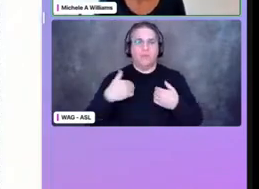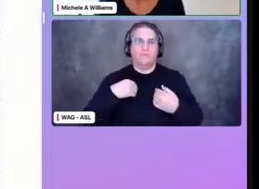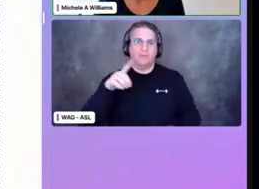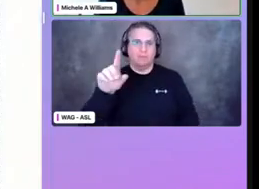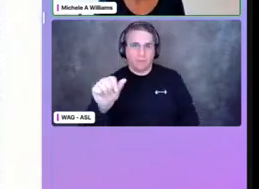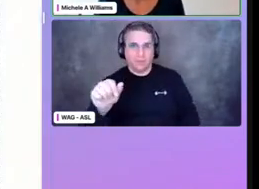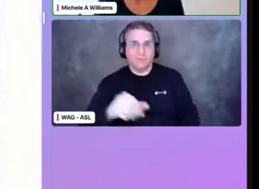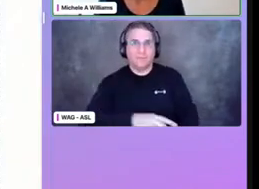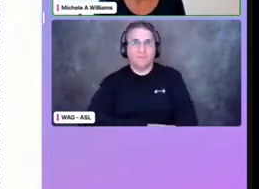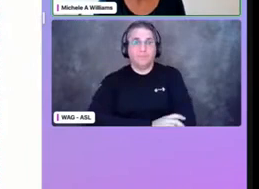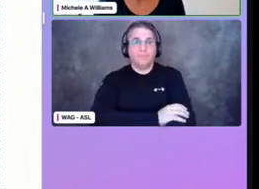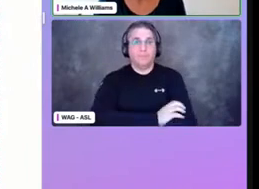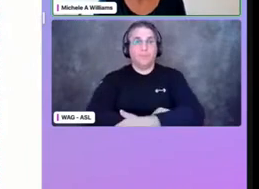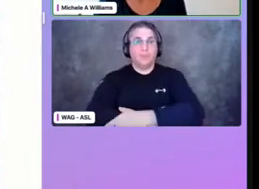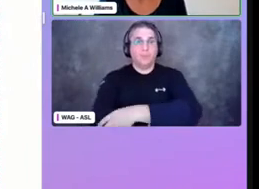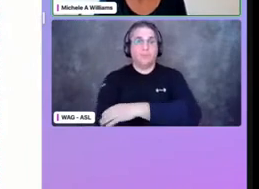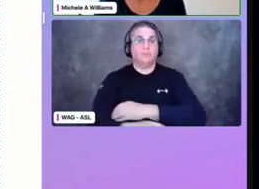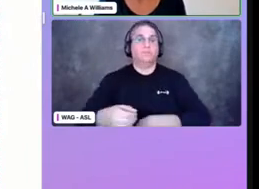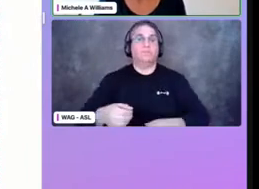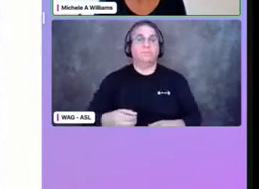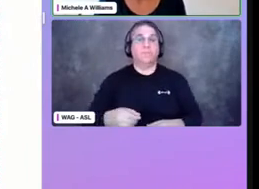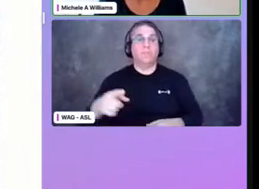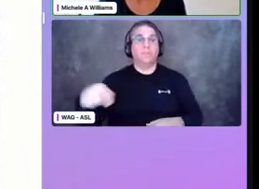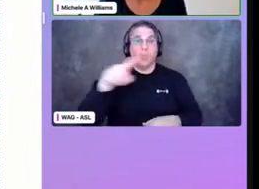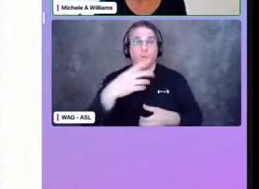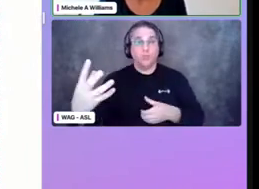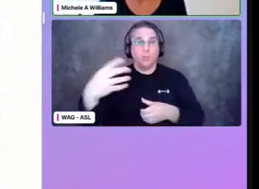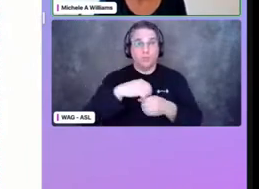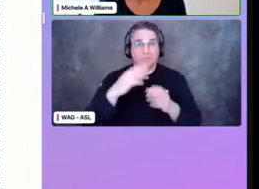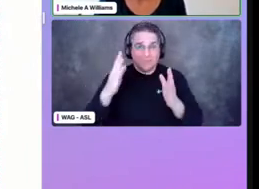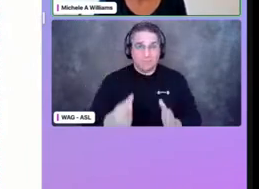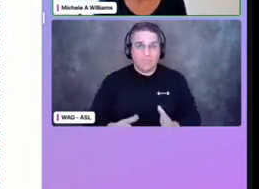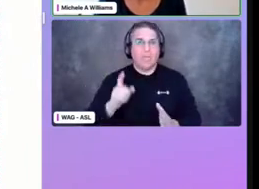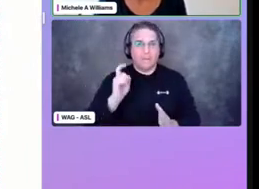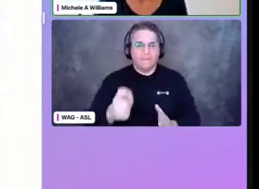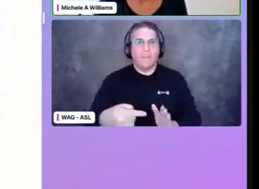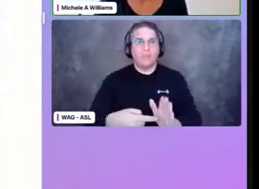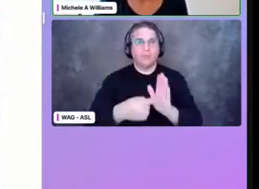section 2, participants. engaging disabled So UX research